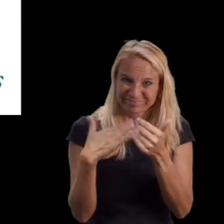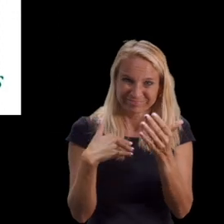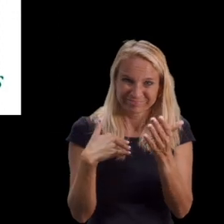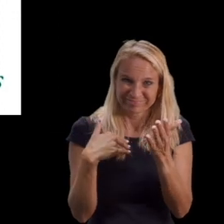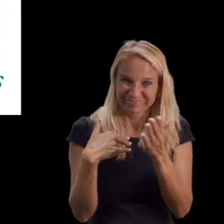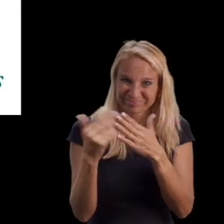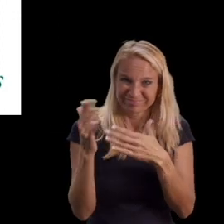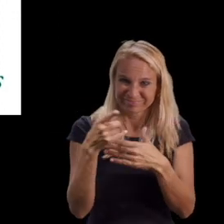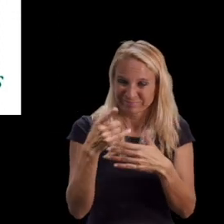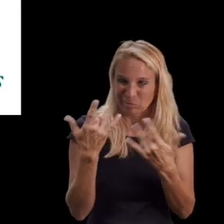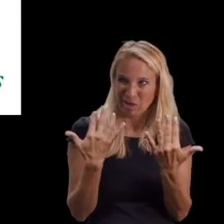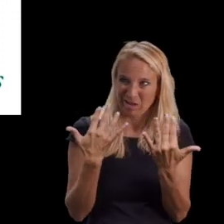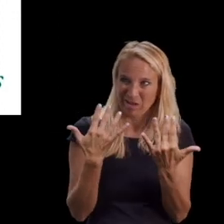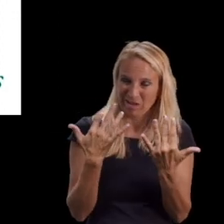even if you're pending appeal.